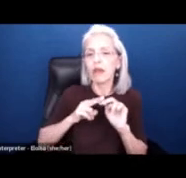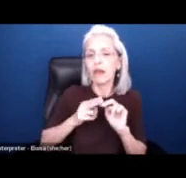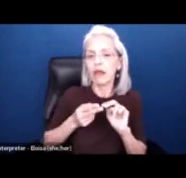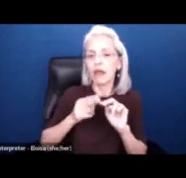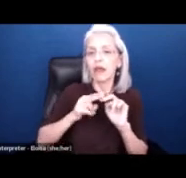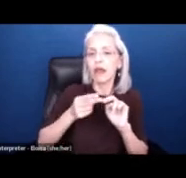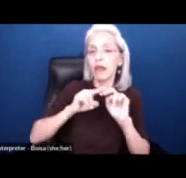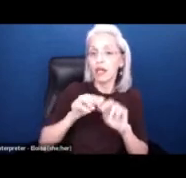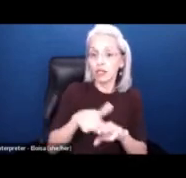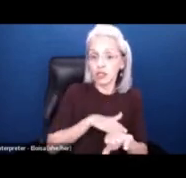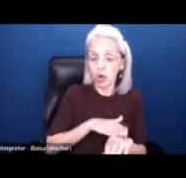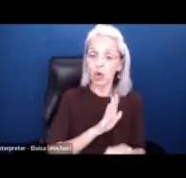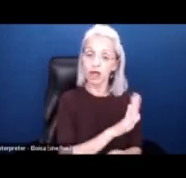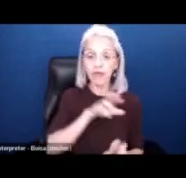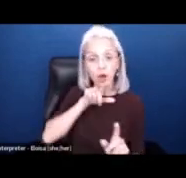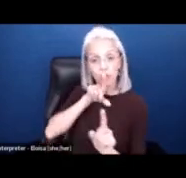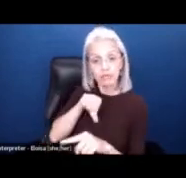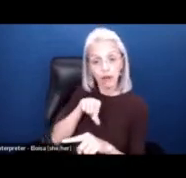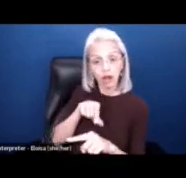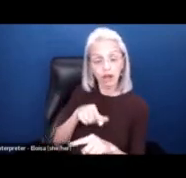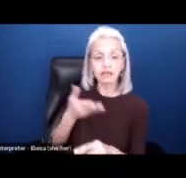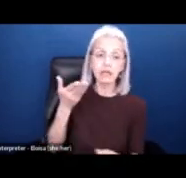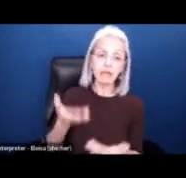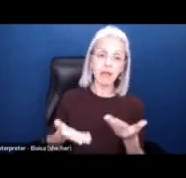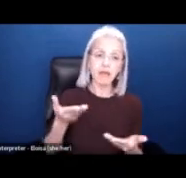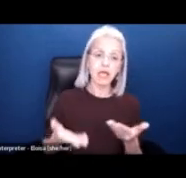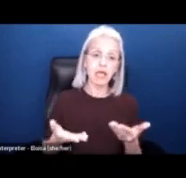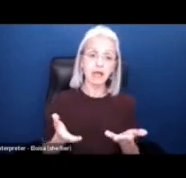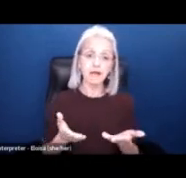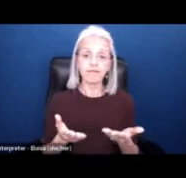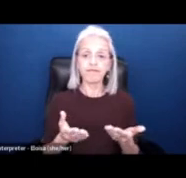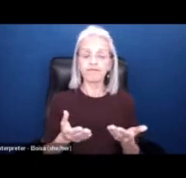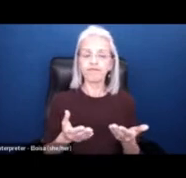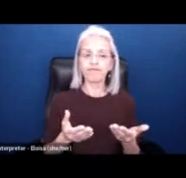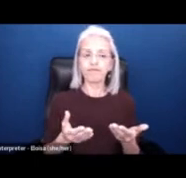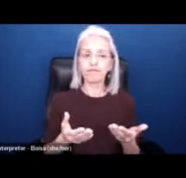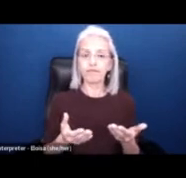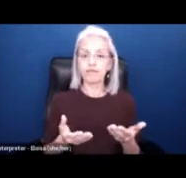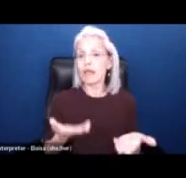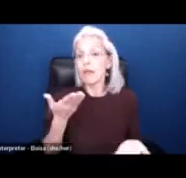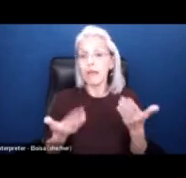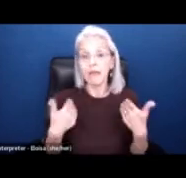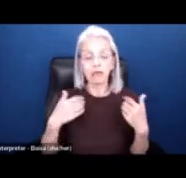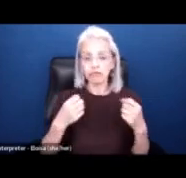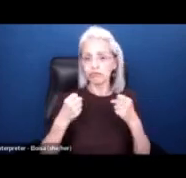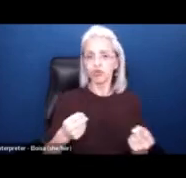to medication may be they may have a very dramatic response to a low dose medication due to